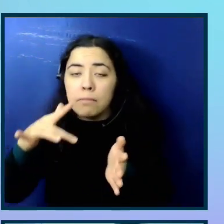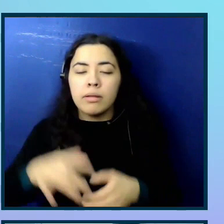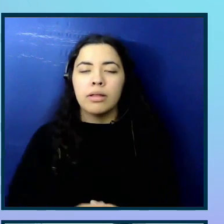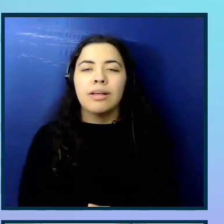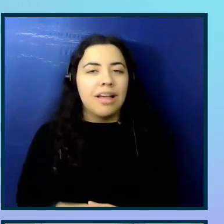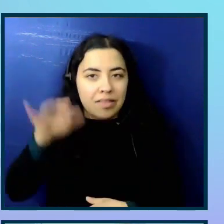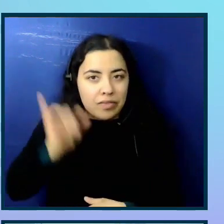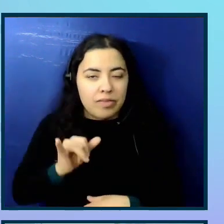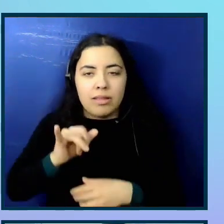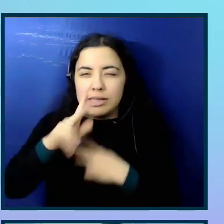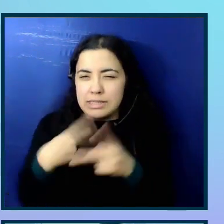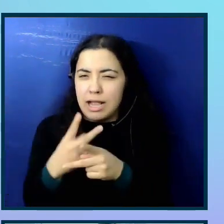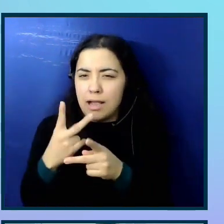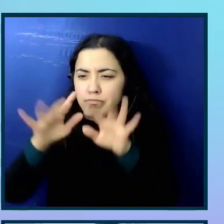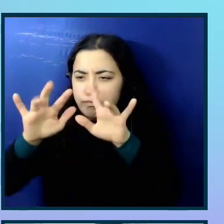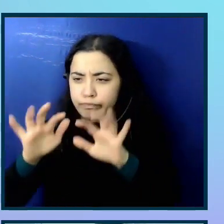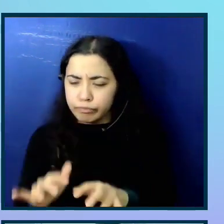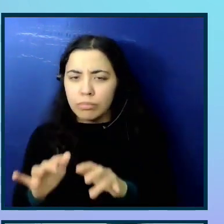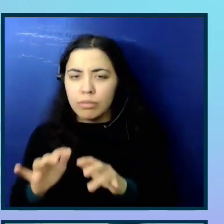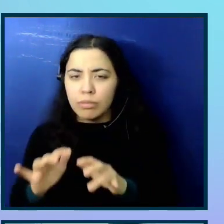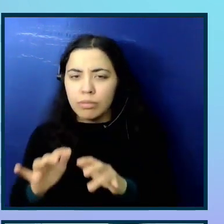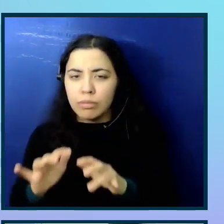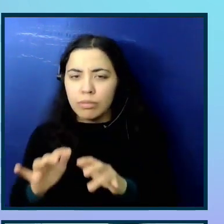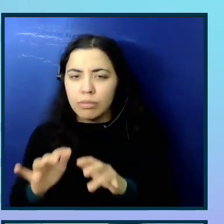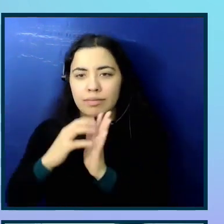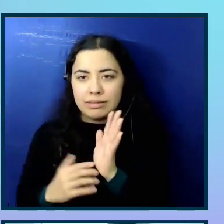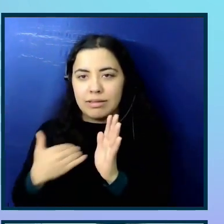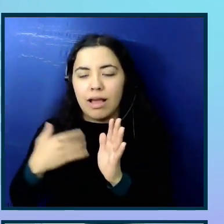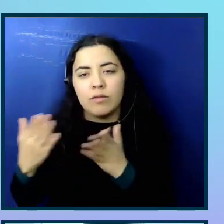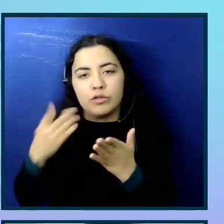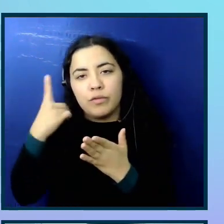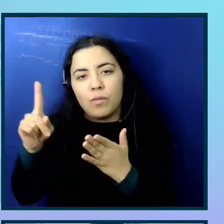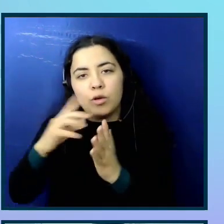in a list that would serve for a script in testing. If we go to the next slide,